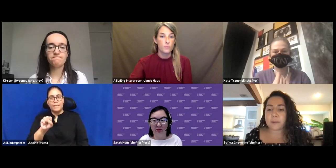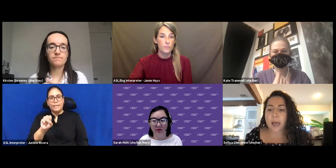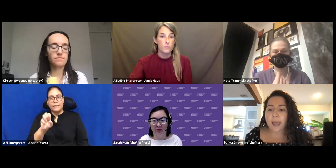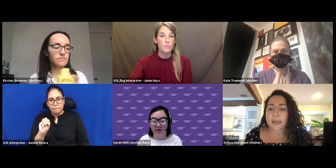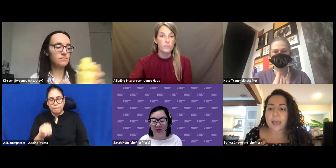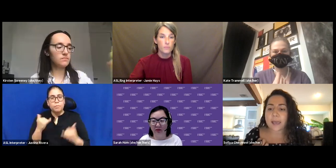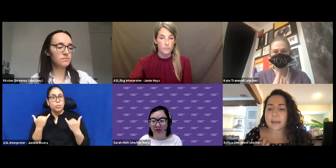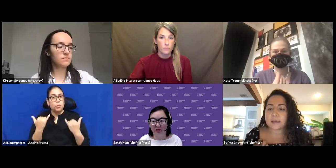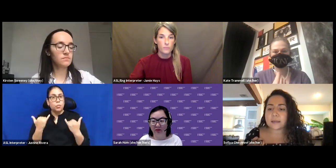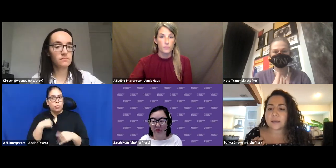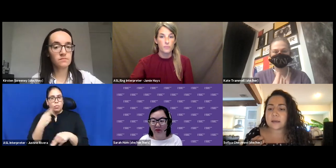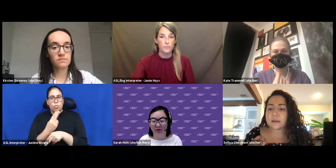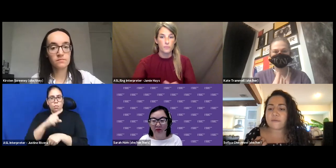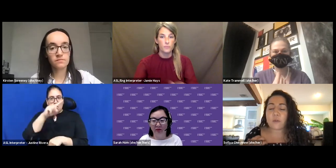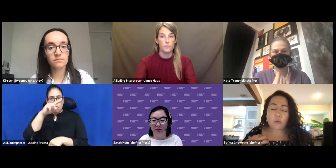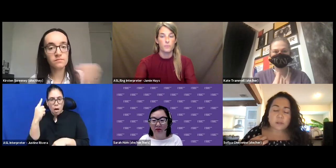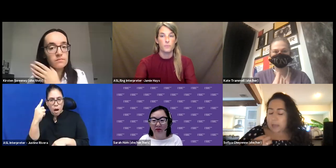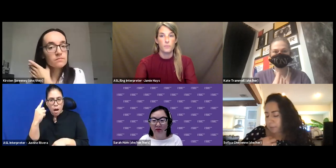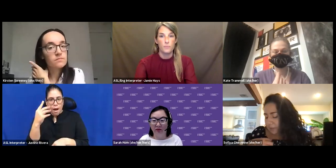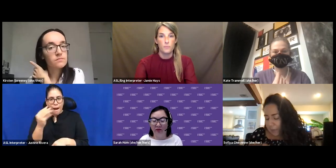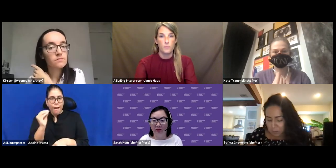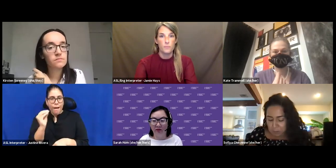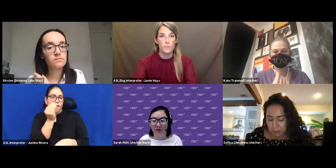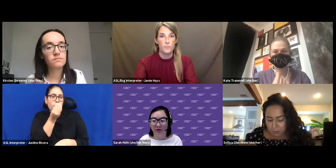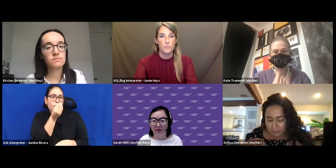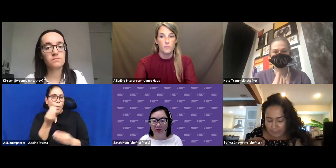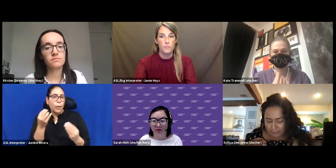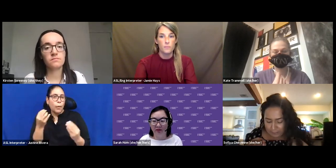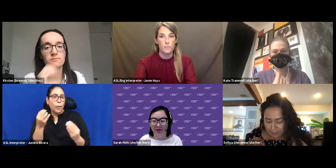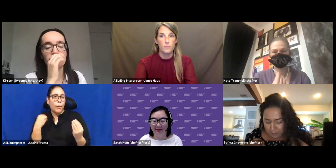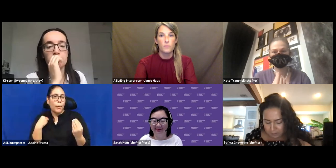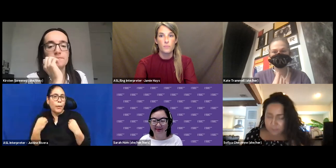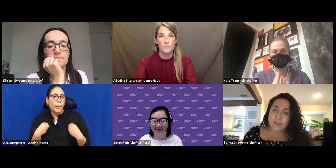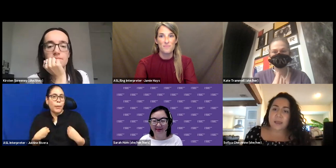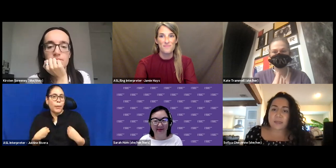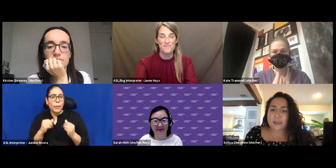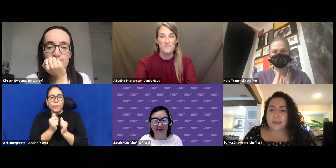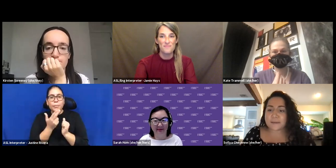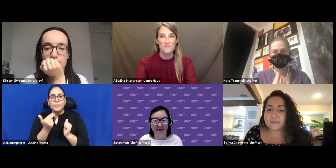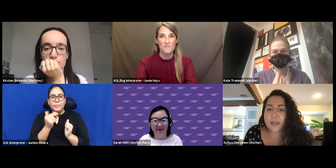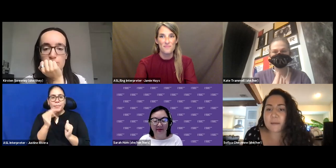black and floral top, got little cute daisies on it, I think, and